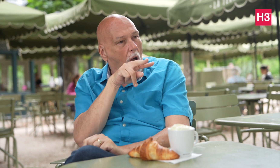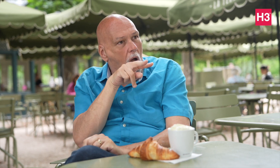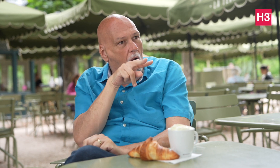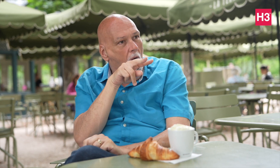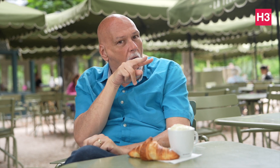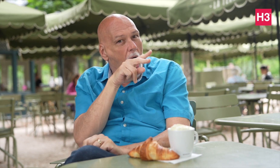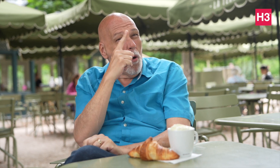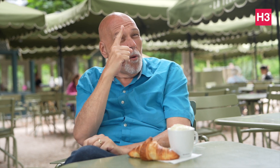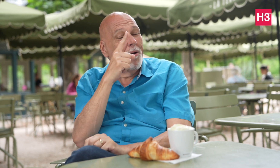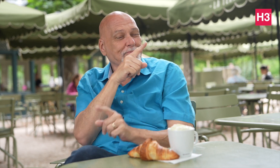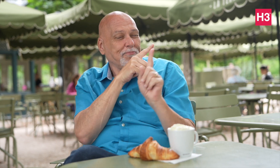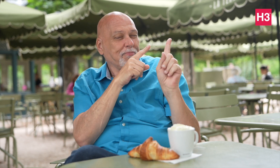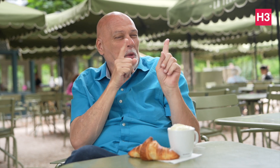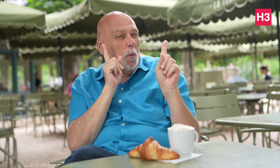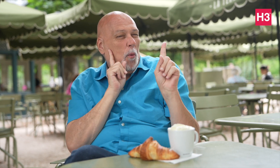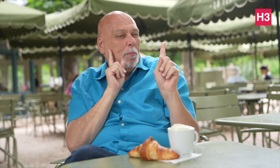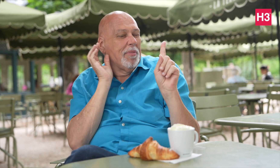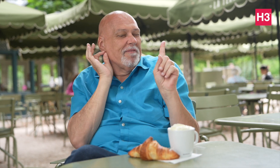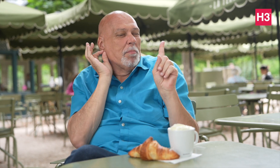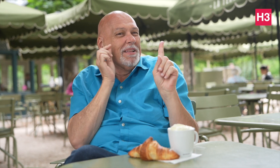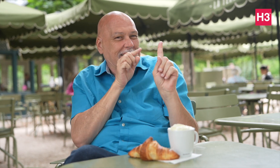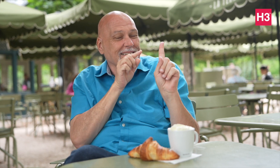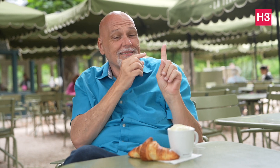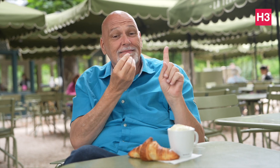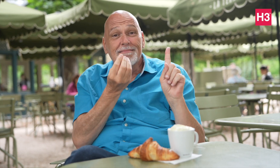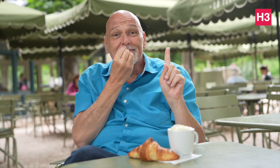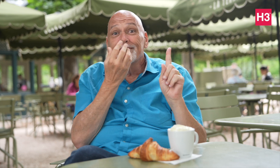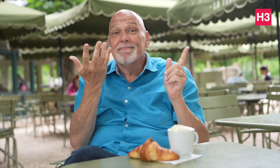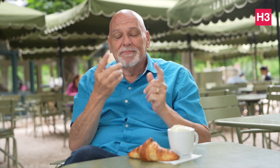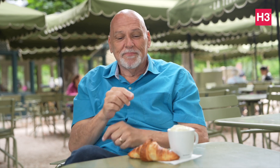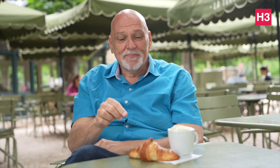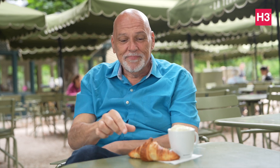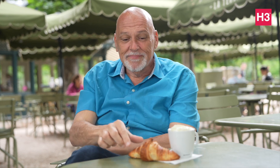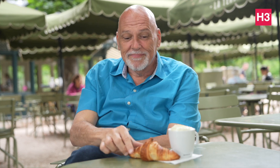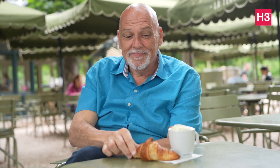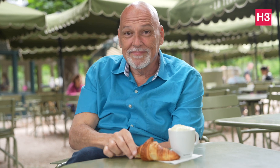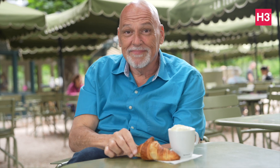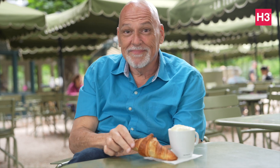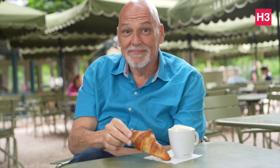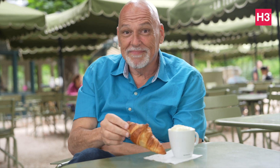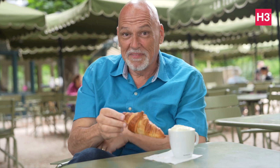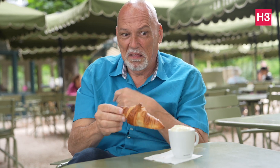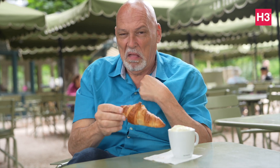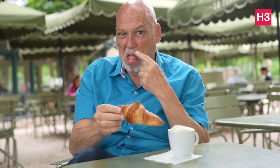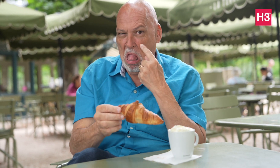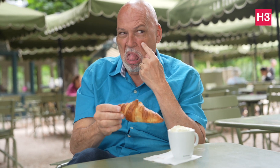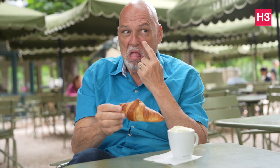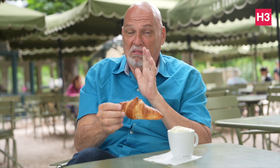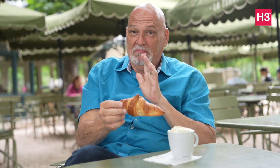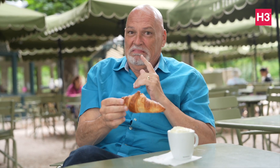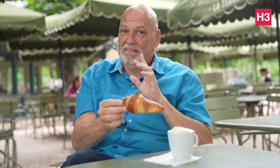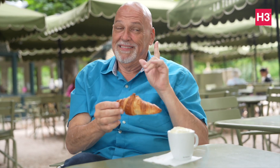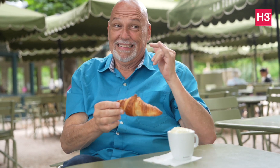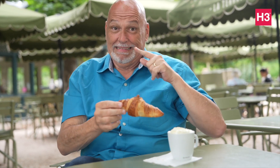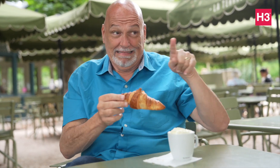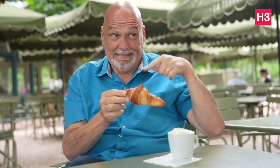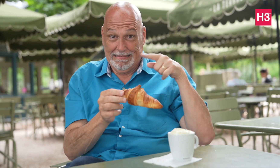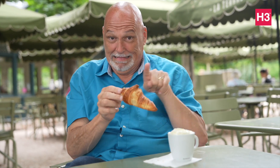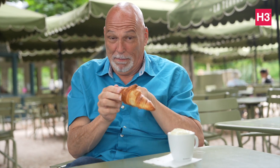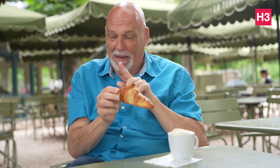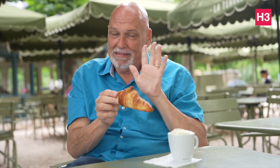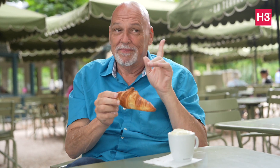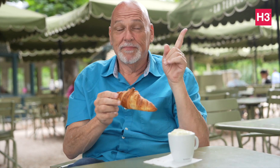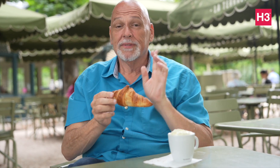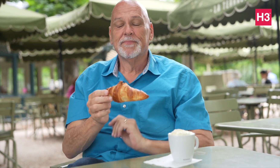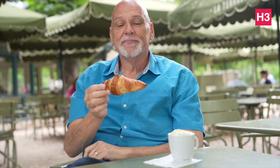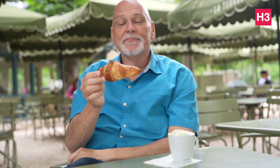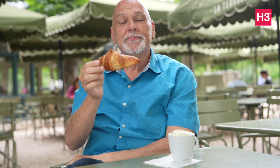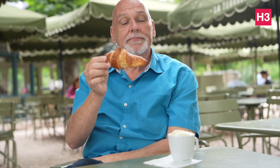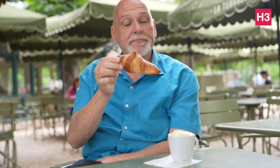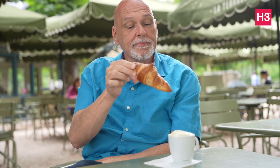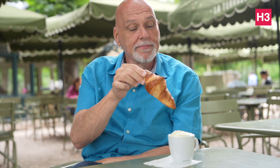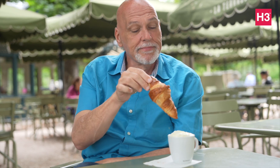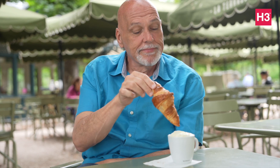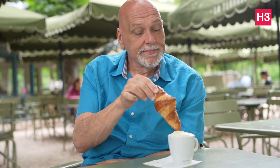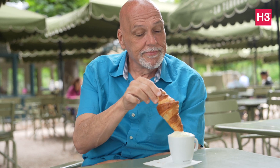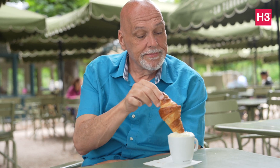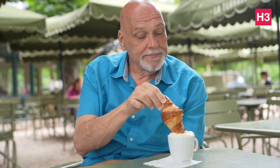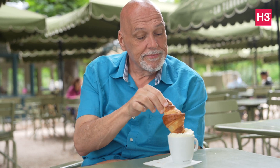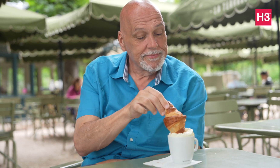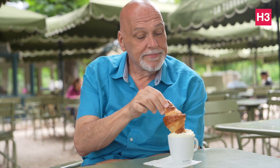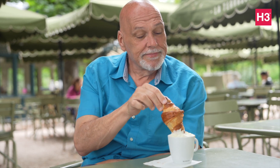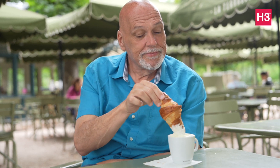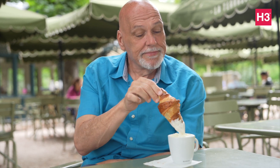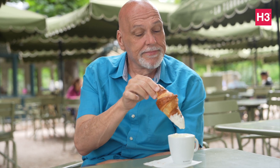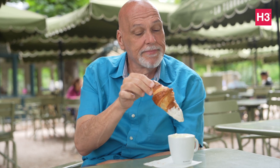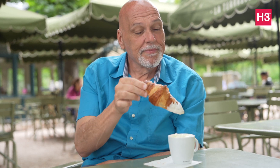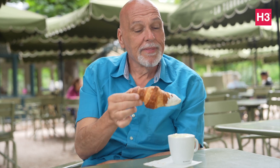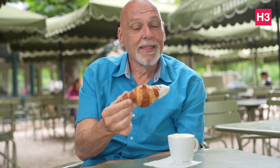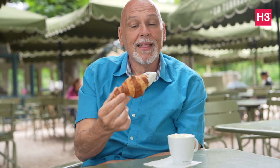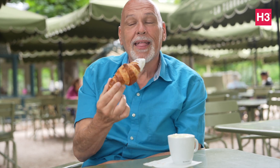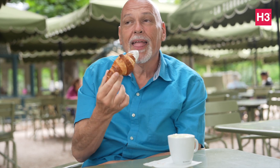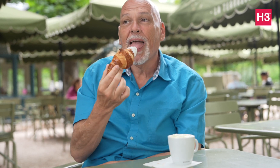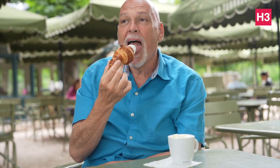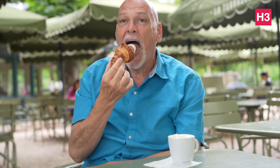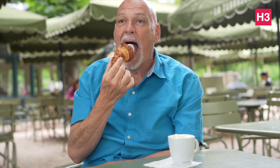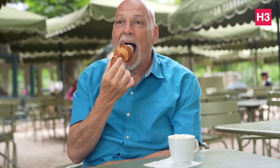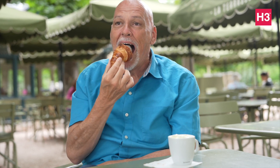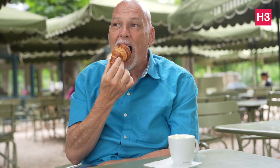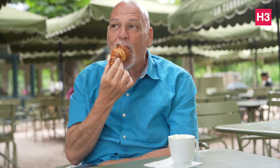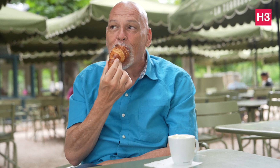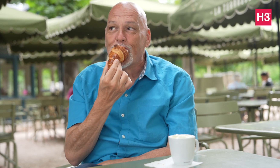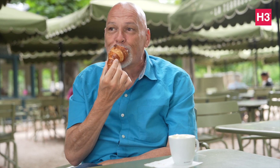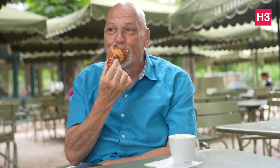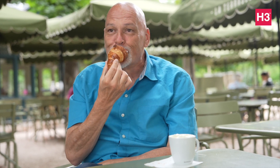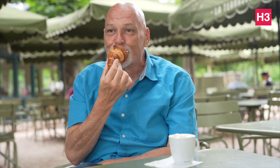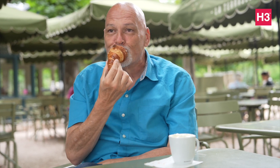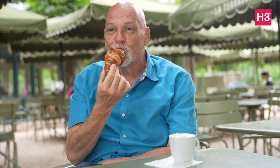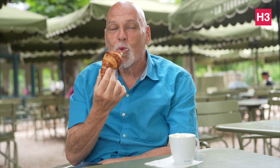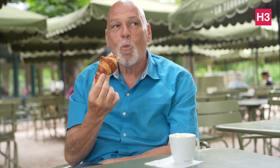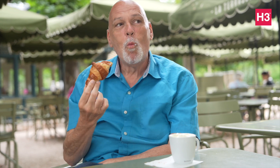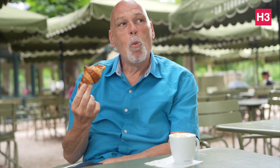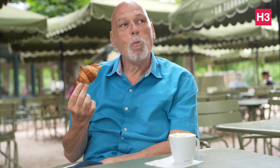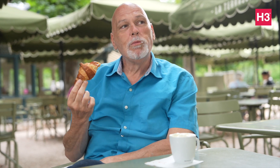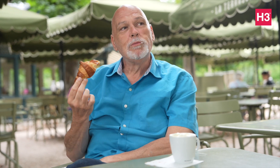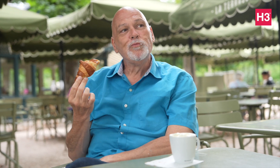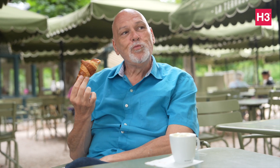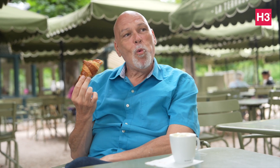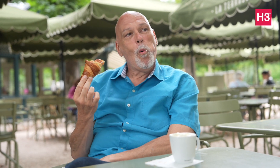Nearby, I spotted a woman dipping hers into her coffee before taking a bite.